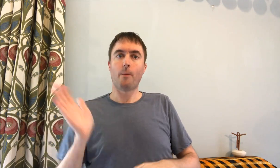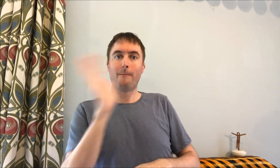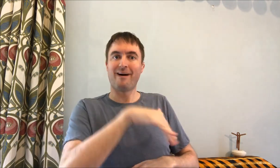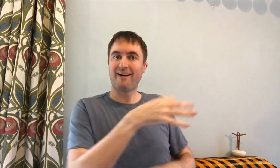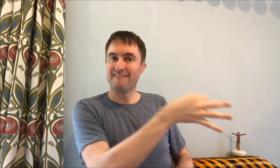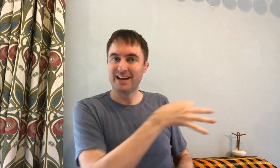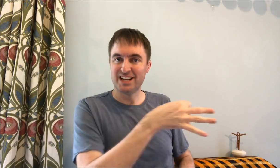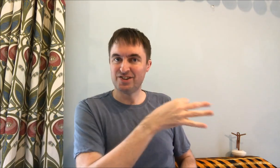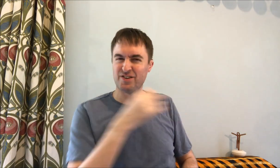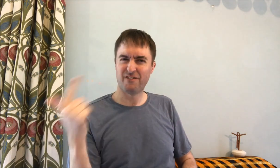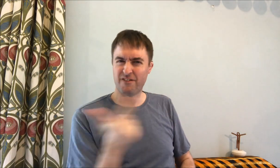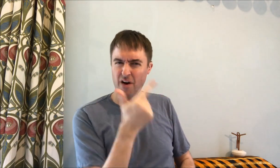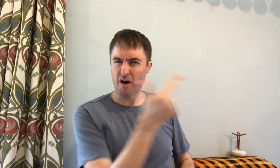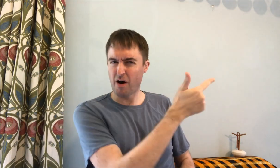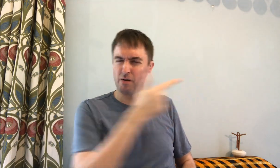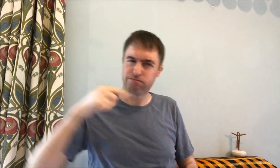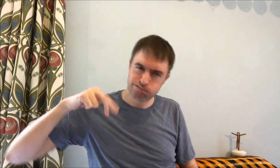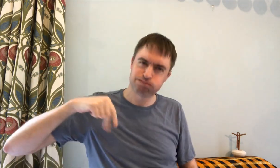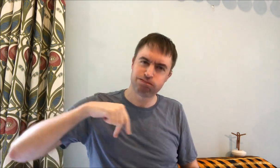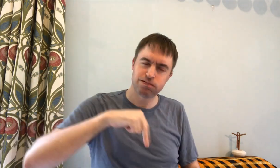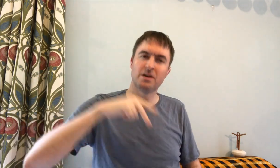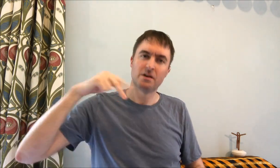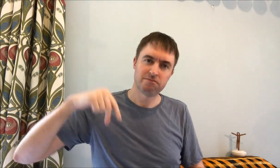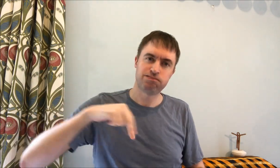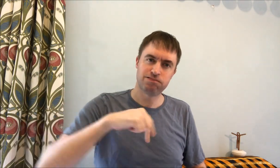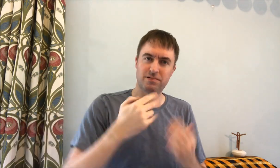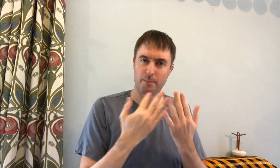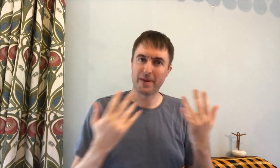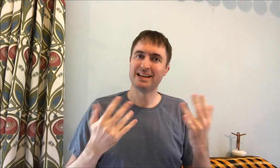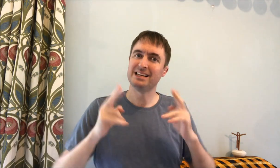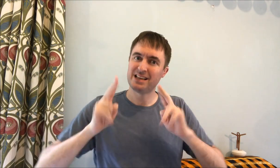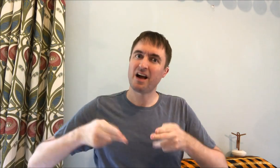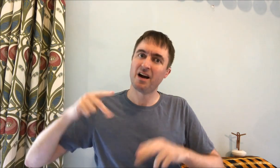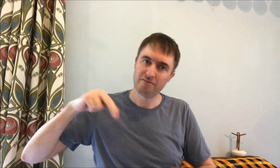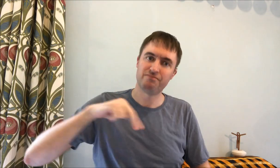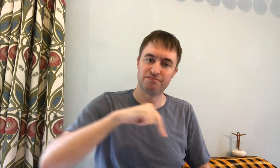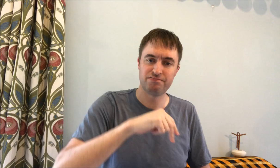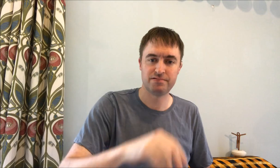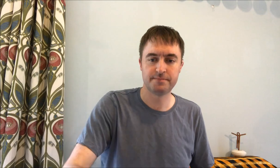They have walked many hundreds of miles to do so, and many have died along the way.